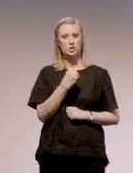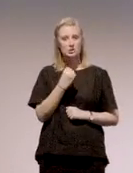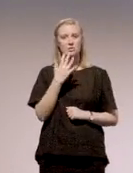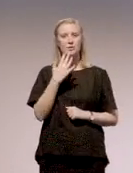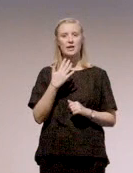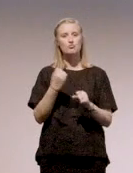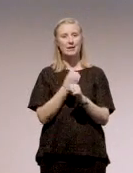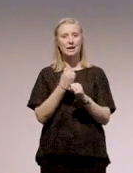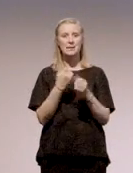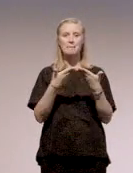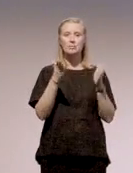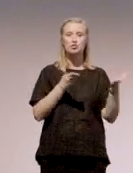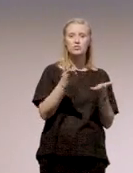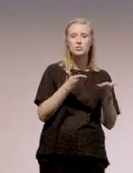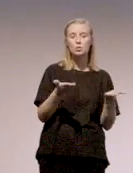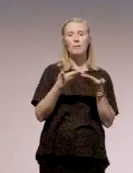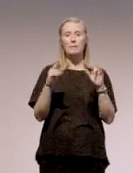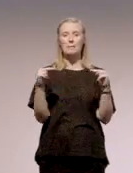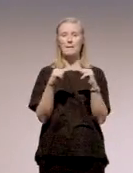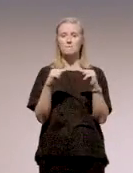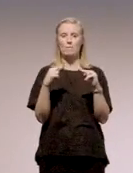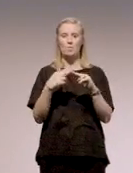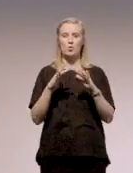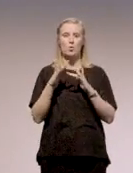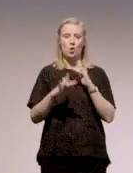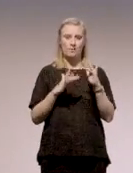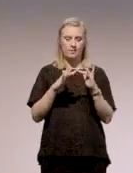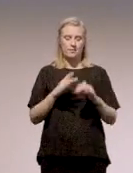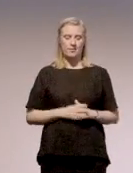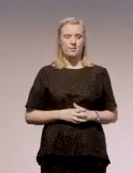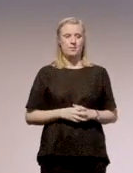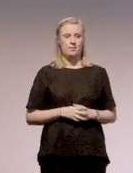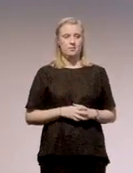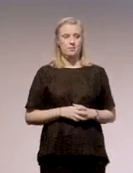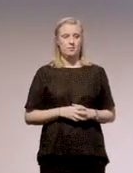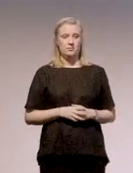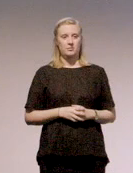platforms in the online space. But more than that, we really were hoping that we'd actually lift